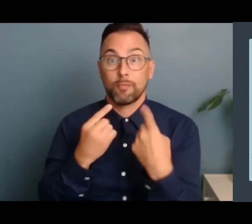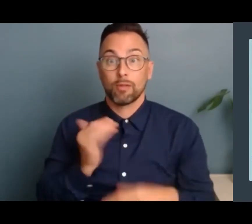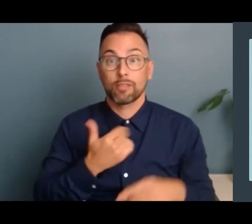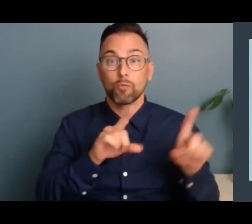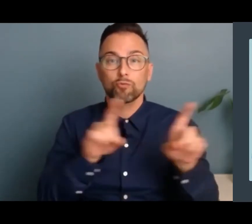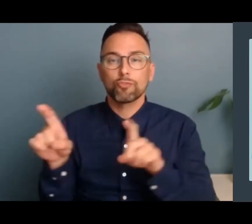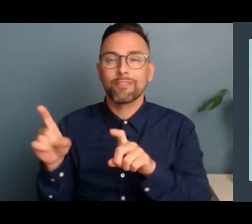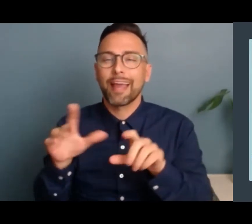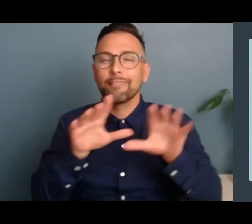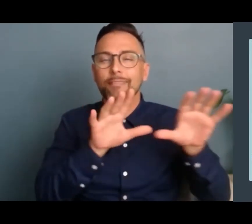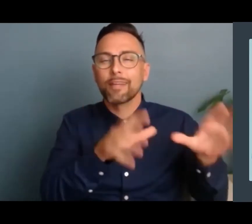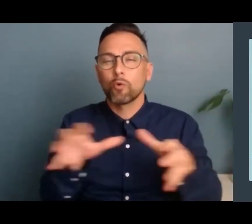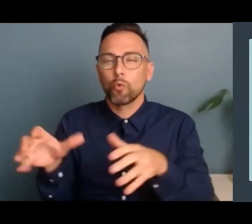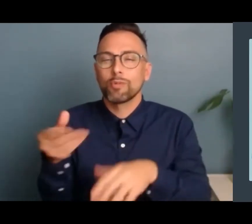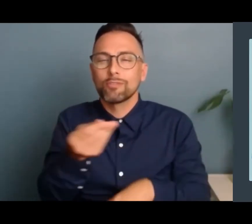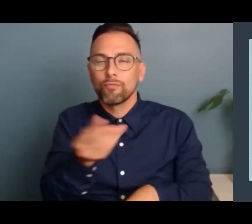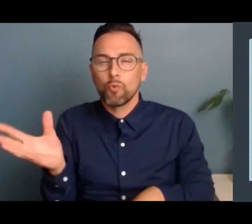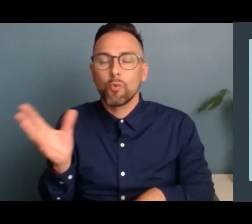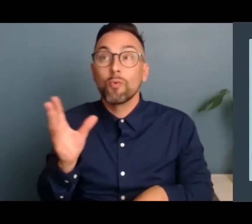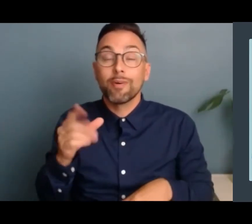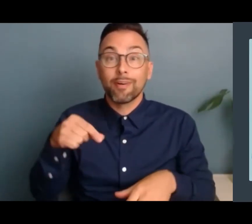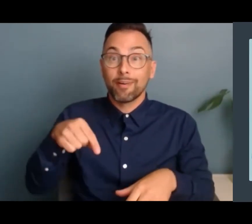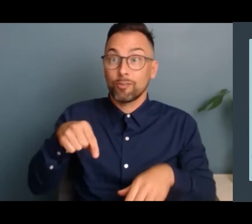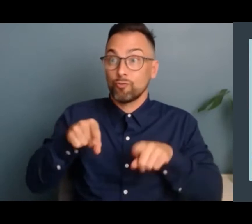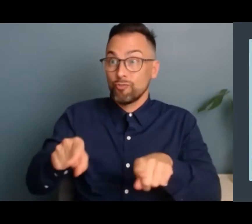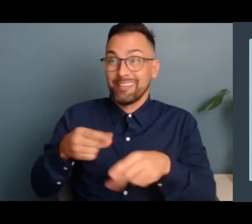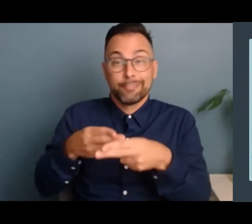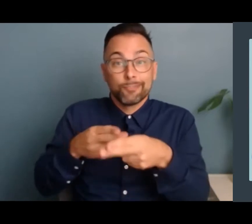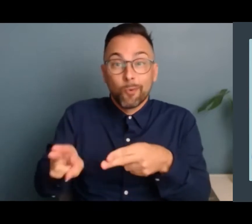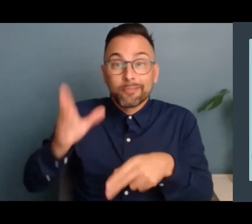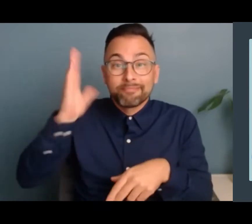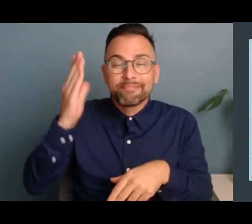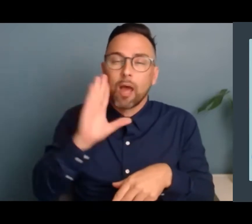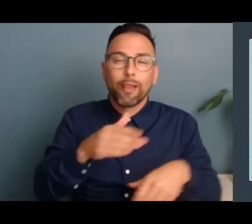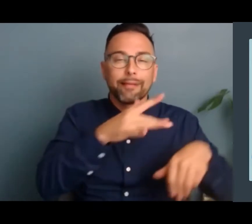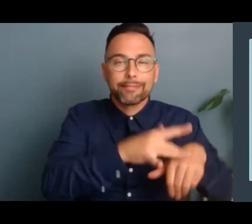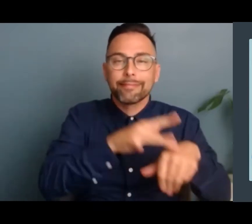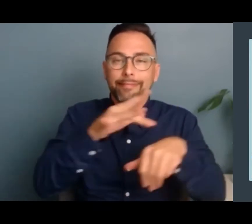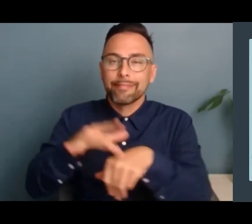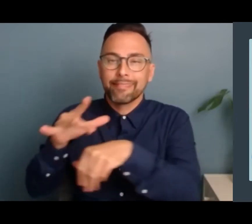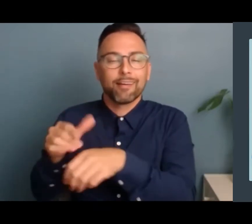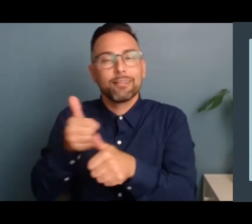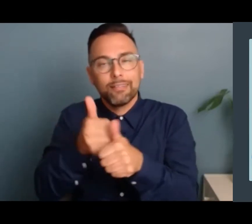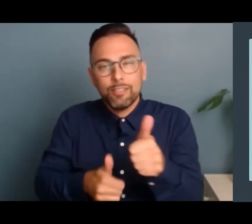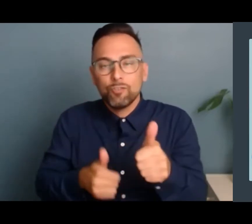This slide shows the categories of the responses that came in. Today being such a short presentation,